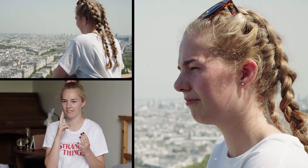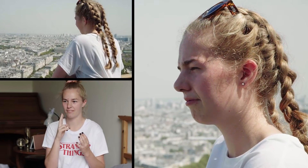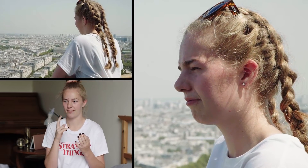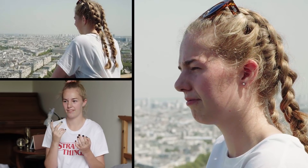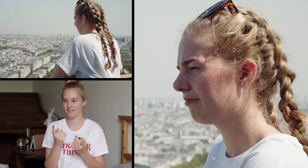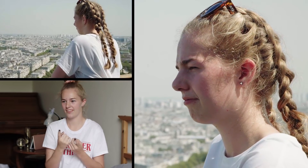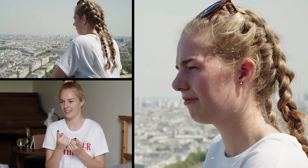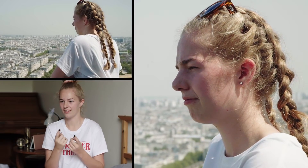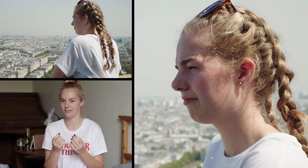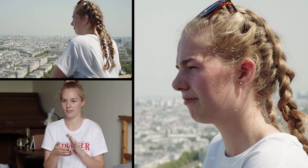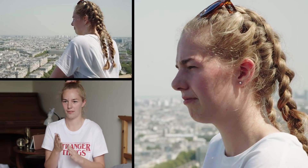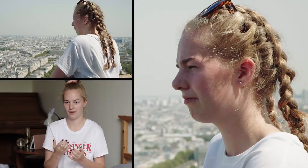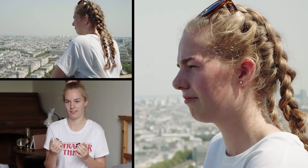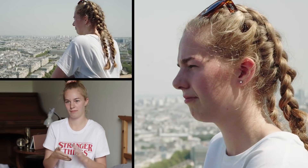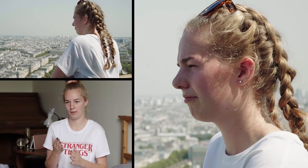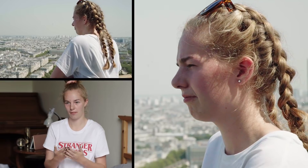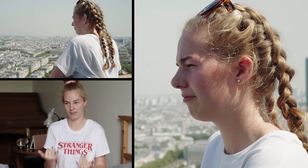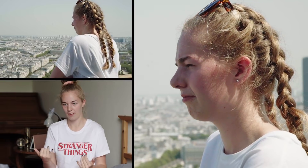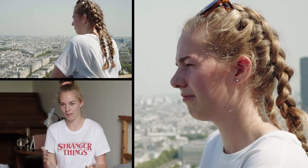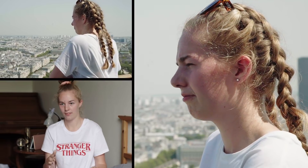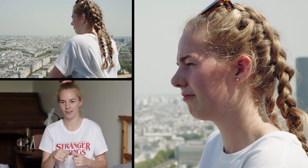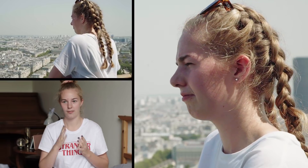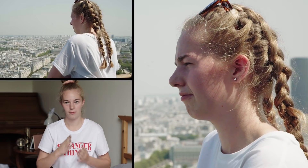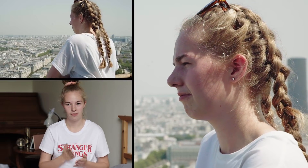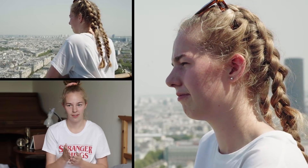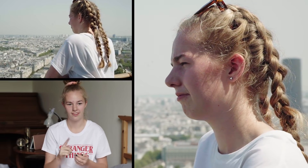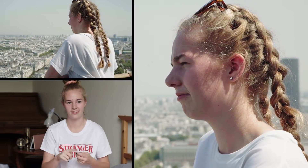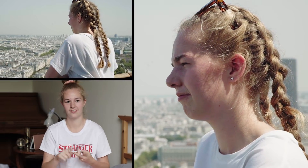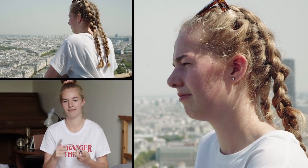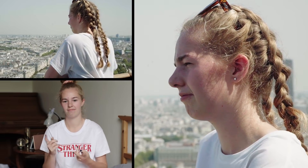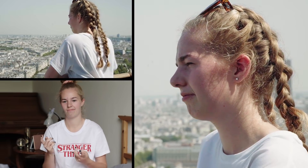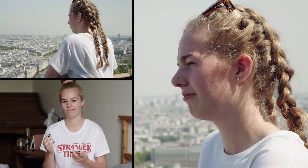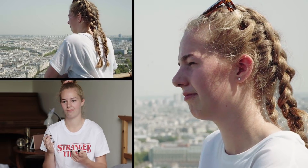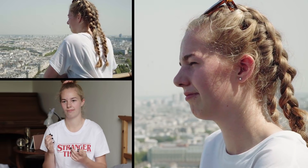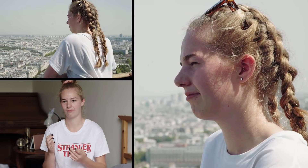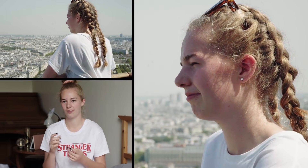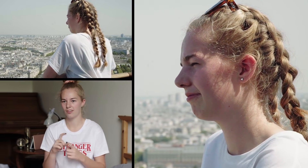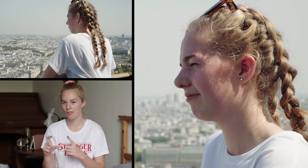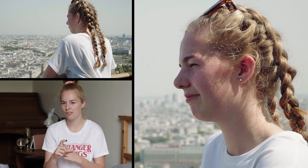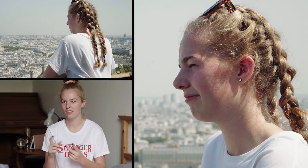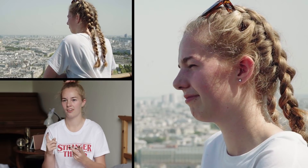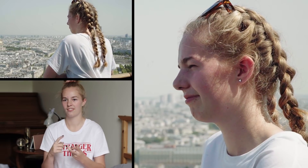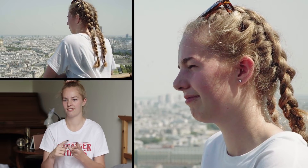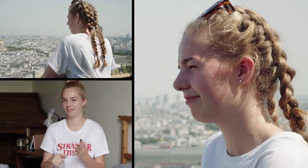This experience has taught me a lot about my identity, and just to know what's going on now in the Deaf world,